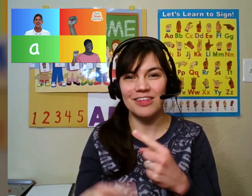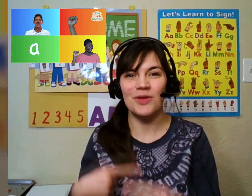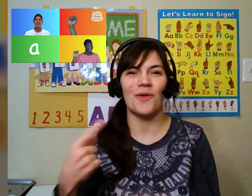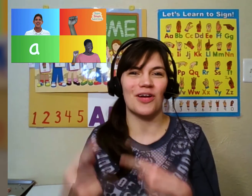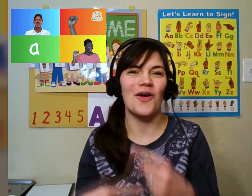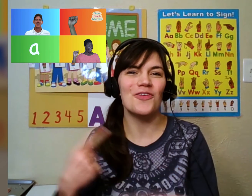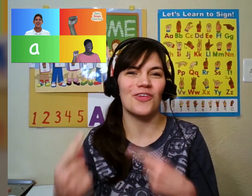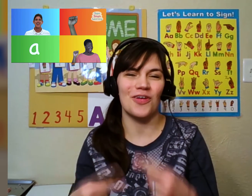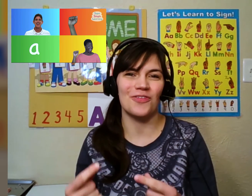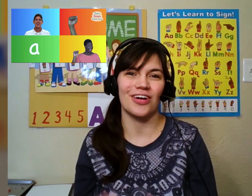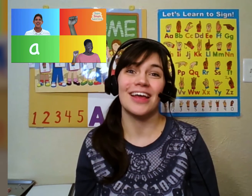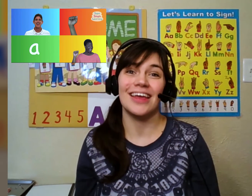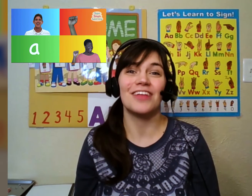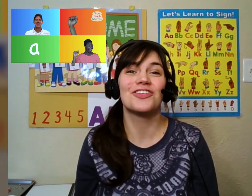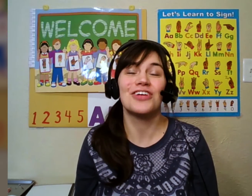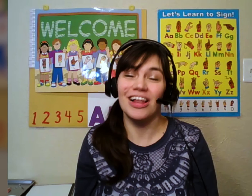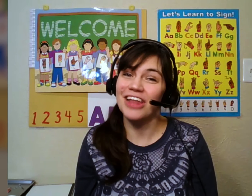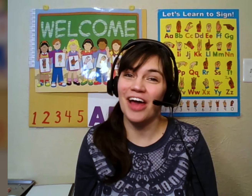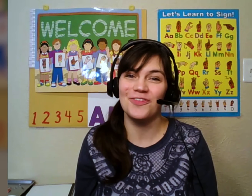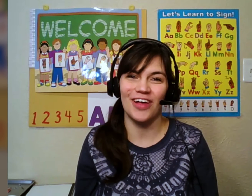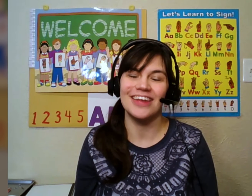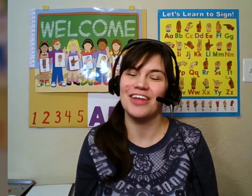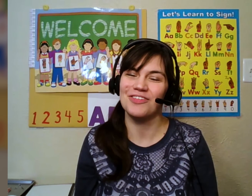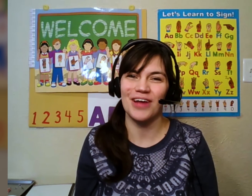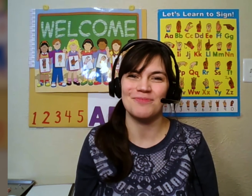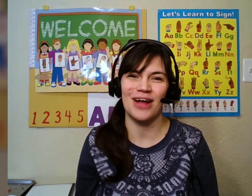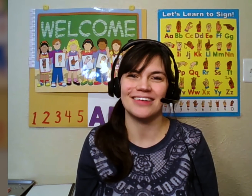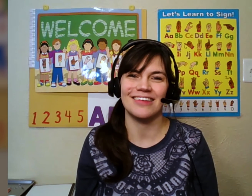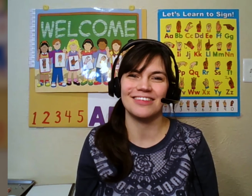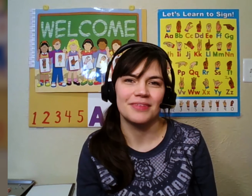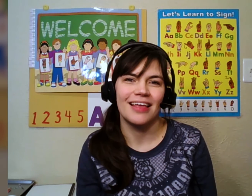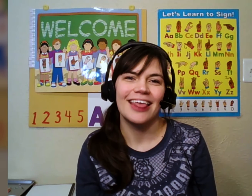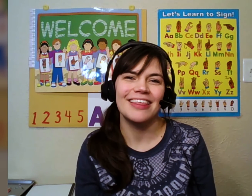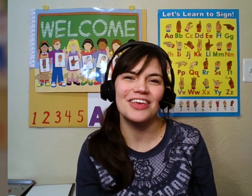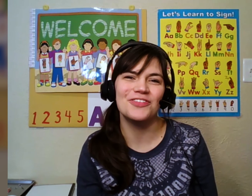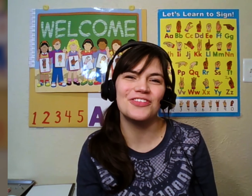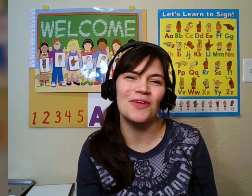plays them in order over and over. It's a lot of fun and great practice. Thank you